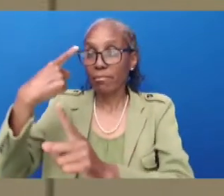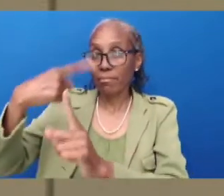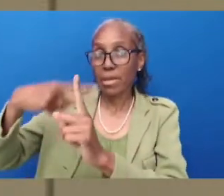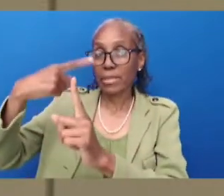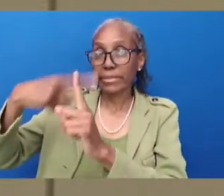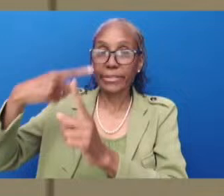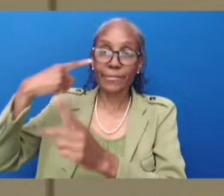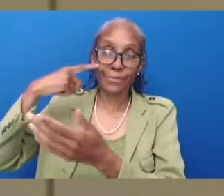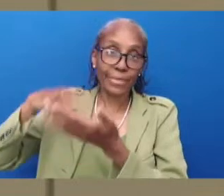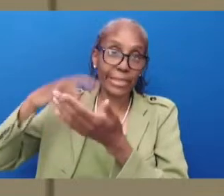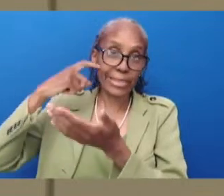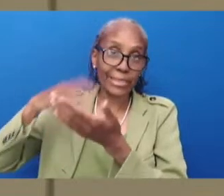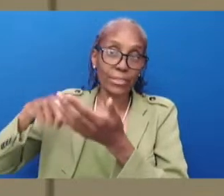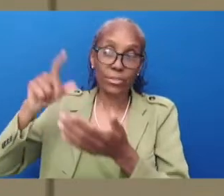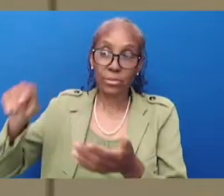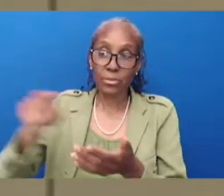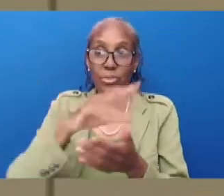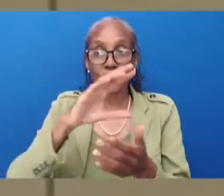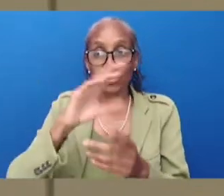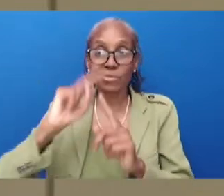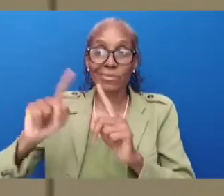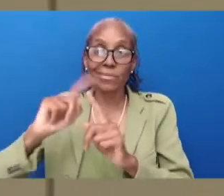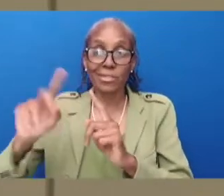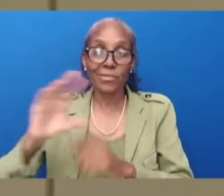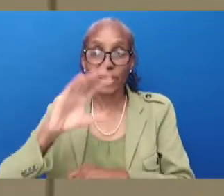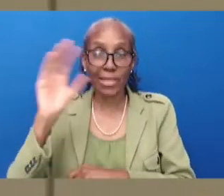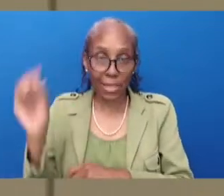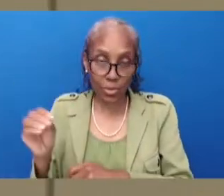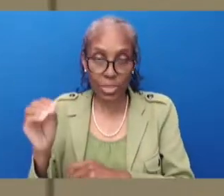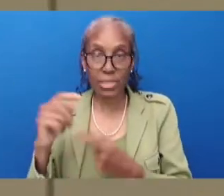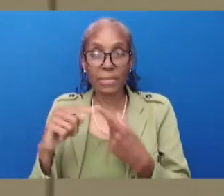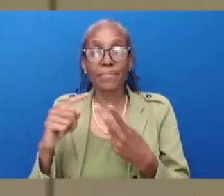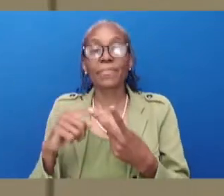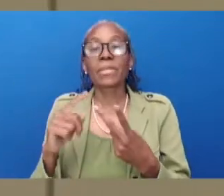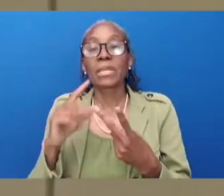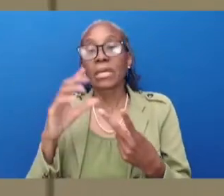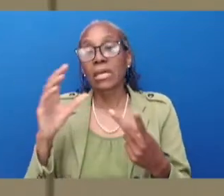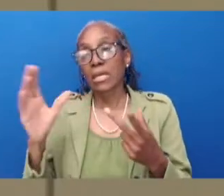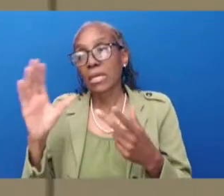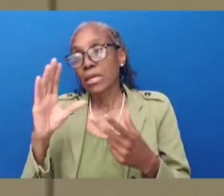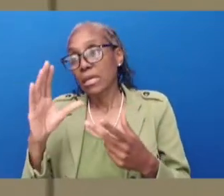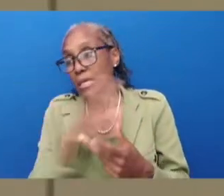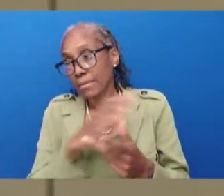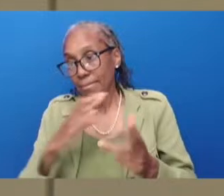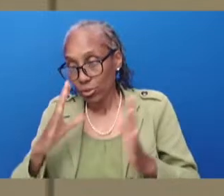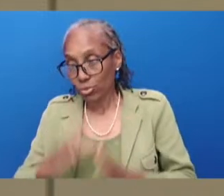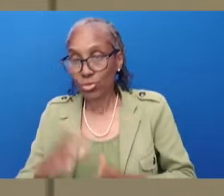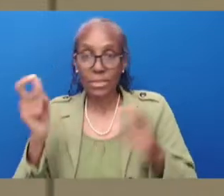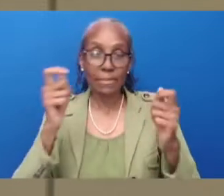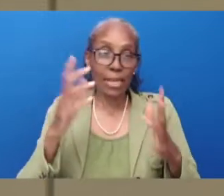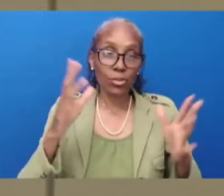OF THEIR OFFICES, BUT ALSO BRING POSITIVE RECOGNITION TO THEIR